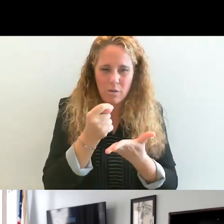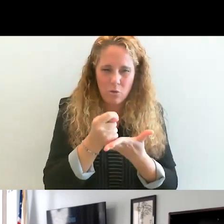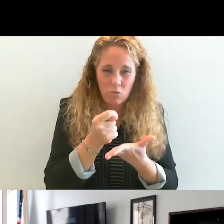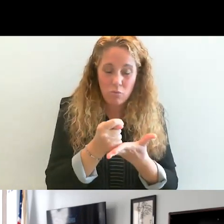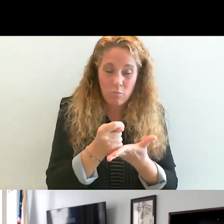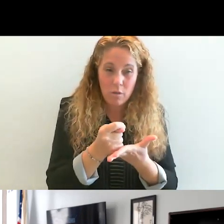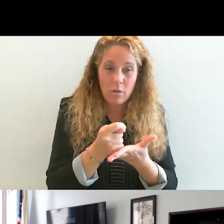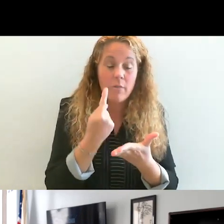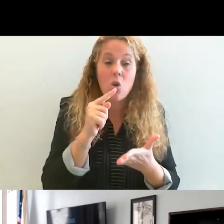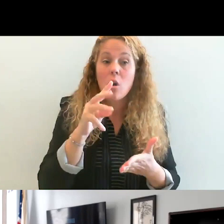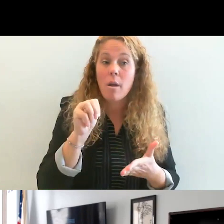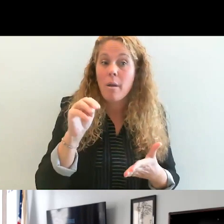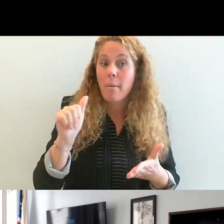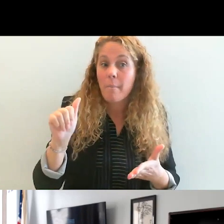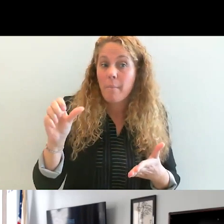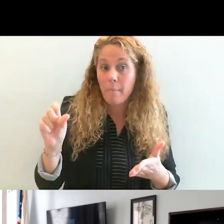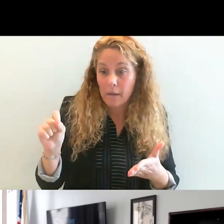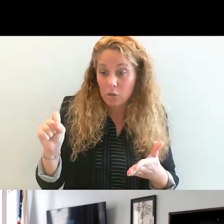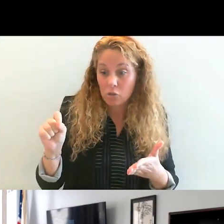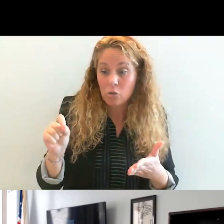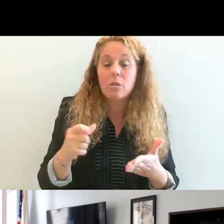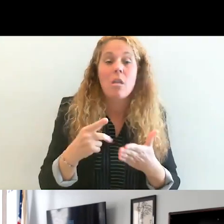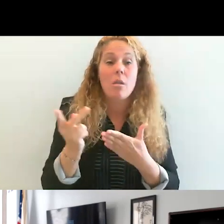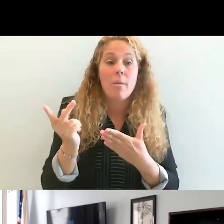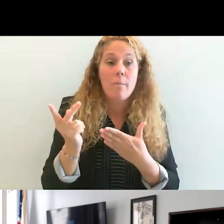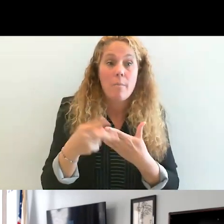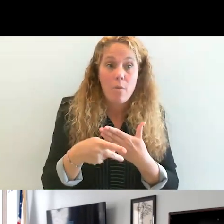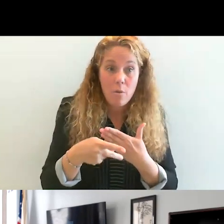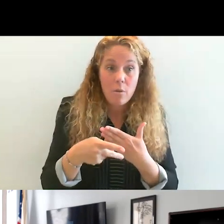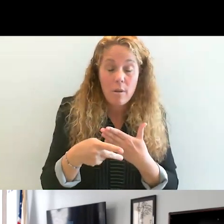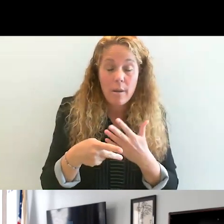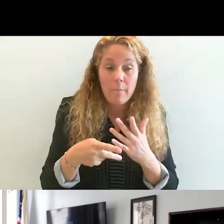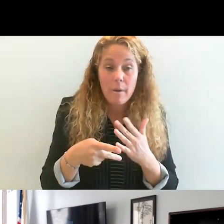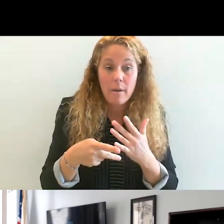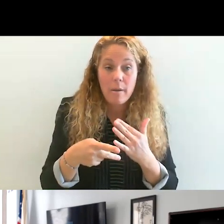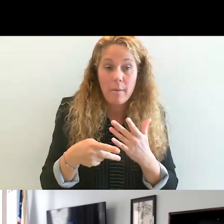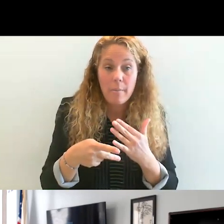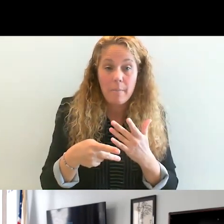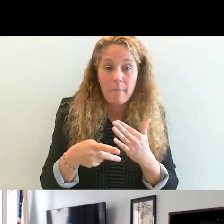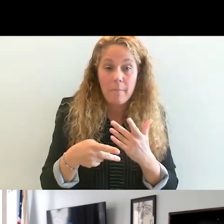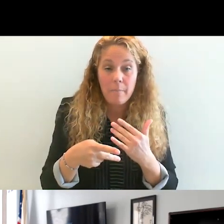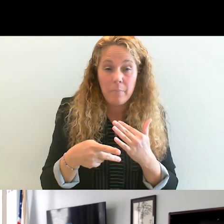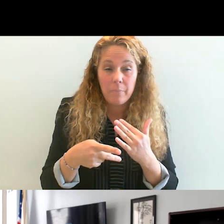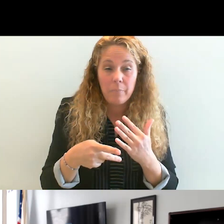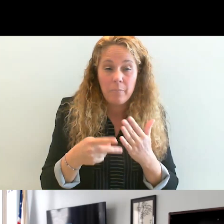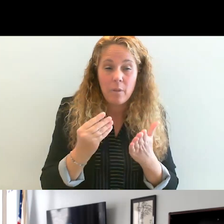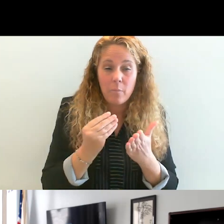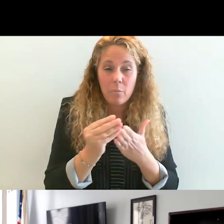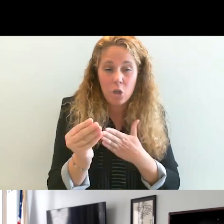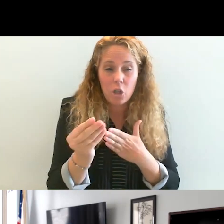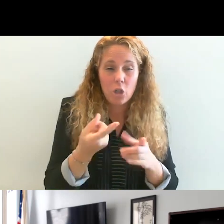FOR MASSACHUSETTS, THE PROGRAM IS PER TERED THROUGH THE DMH